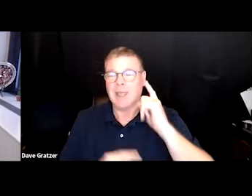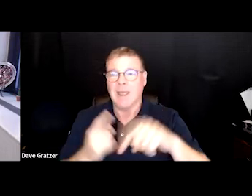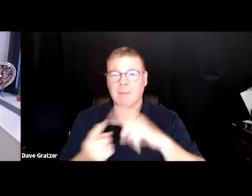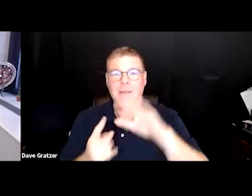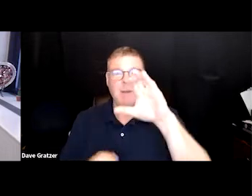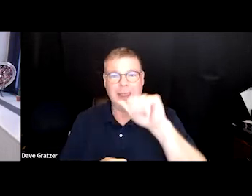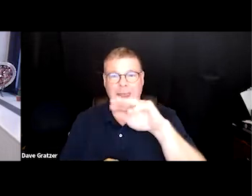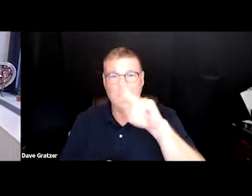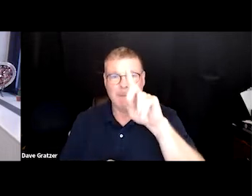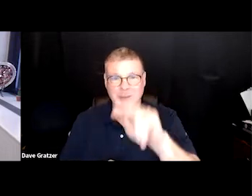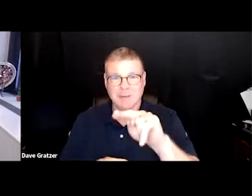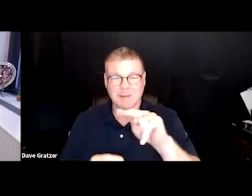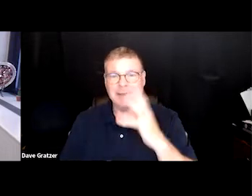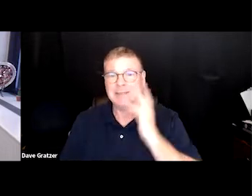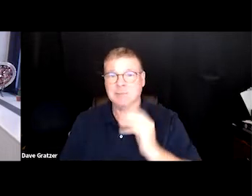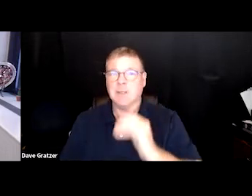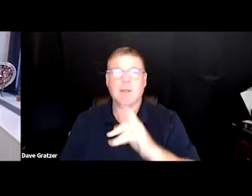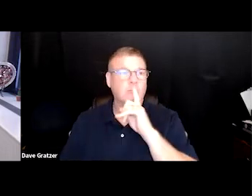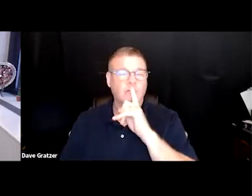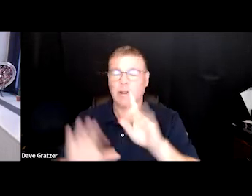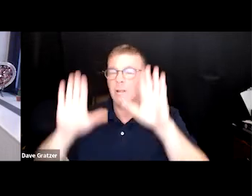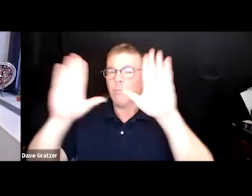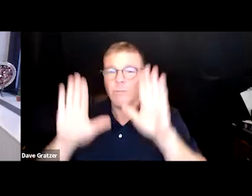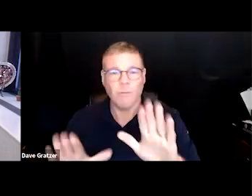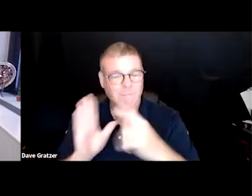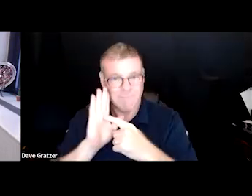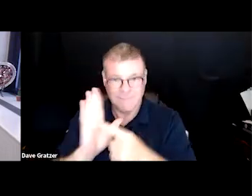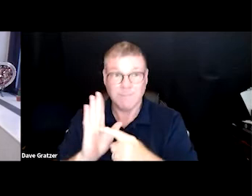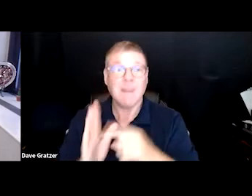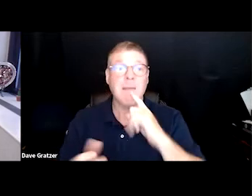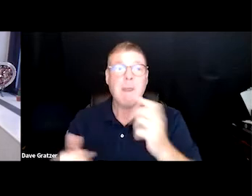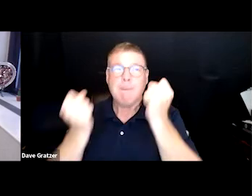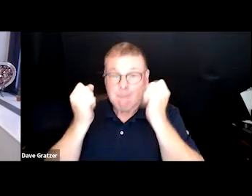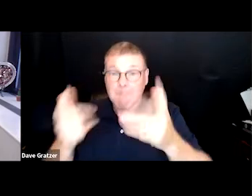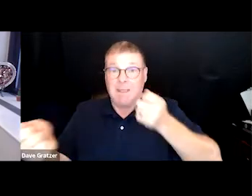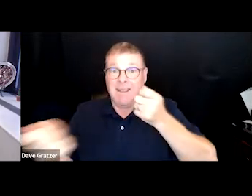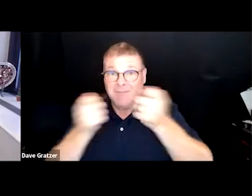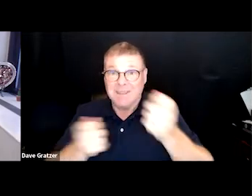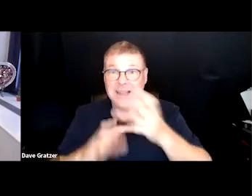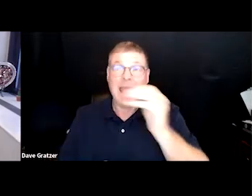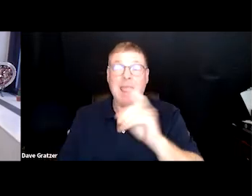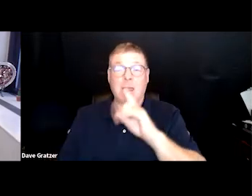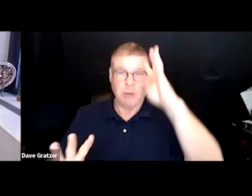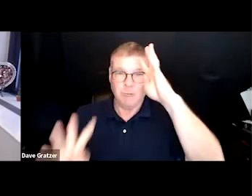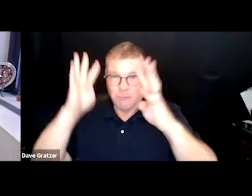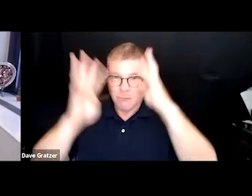which is really an excellent example of this is that there was also many facilitators and creative solutions that jail has discussed